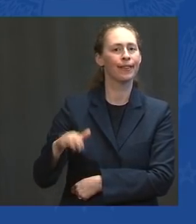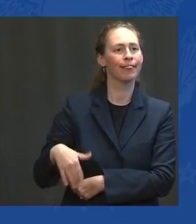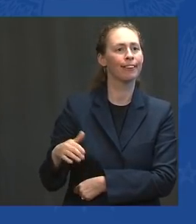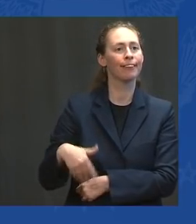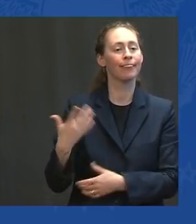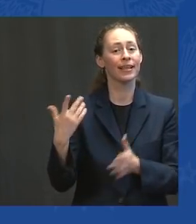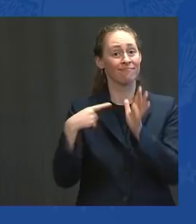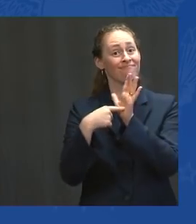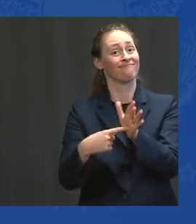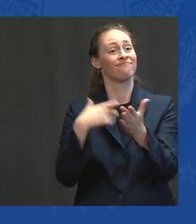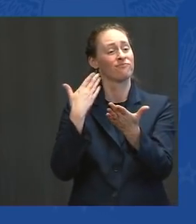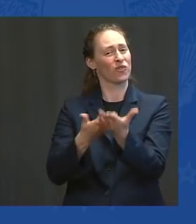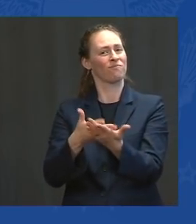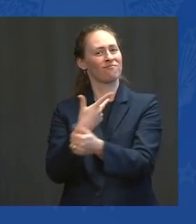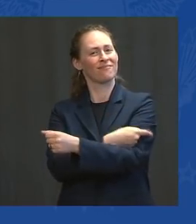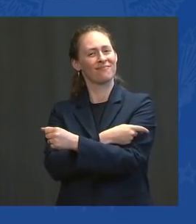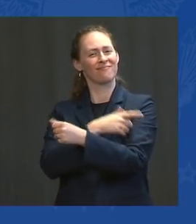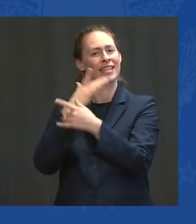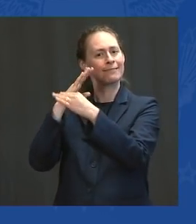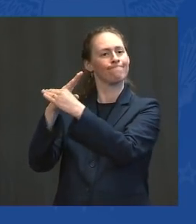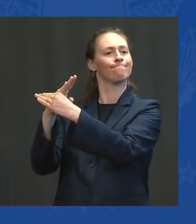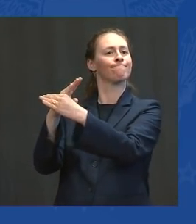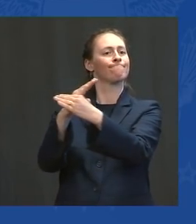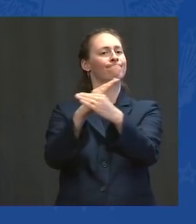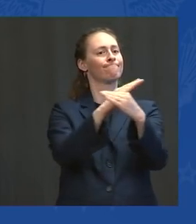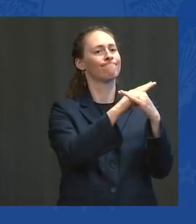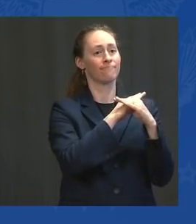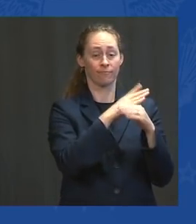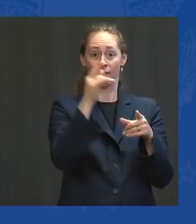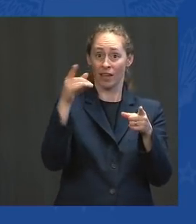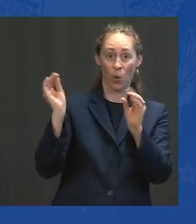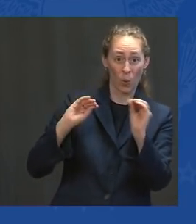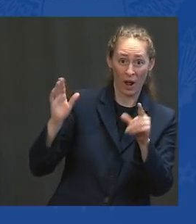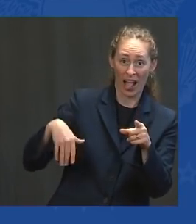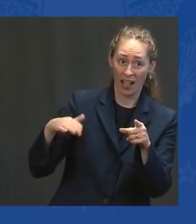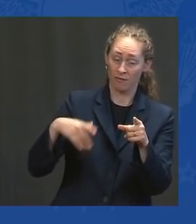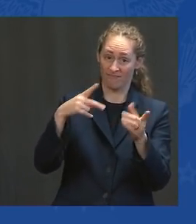But if you're unvaccinated, you're not, and you're putting yourself and more importantly maybe,